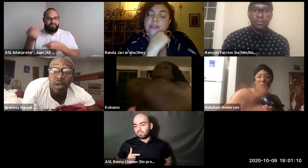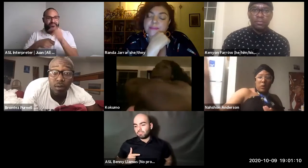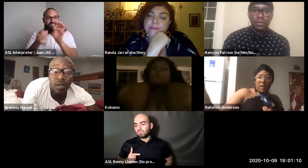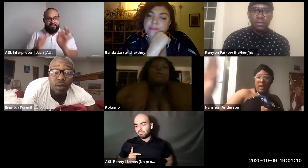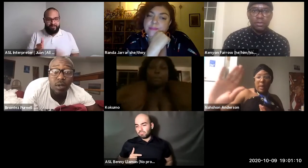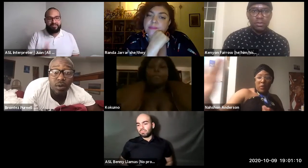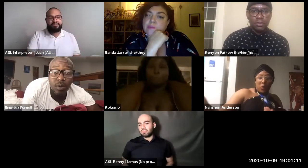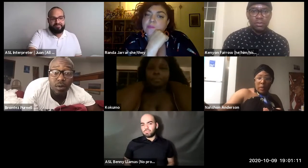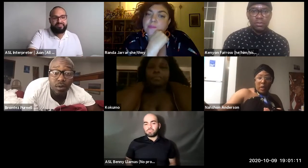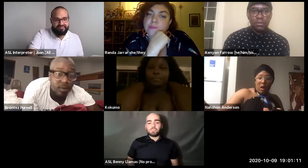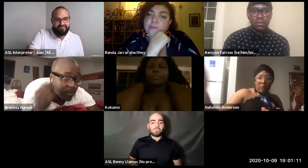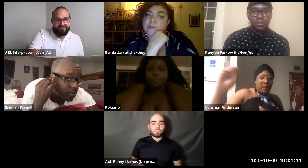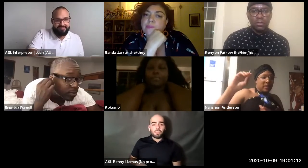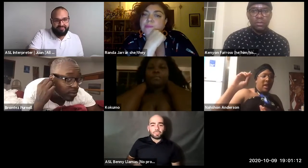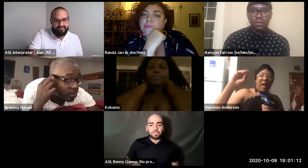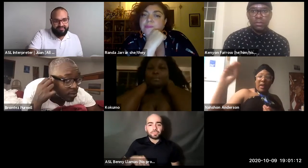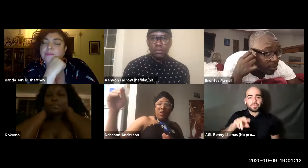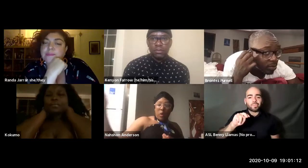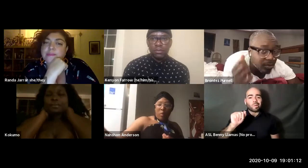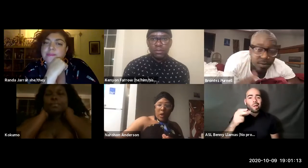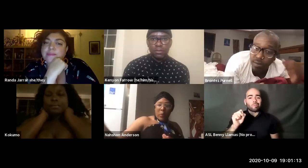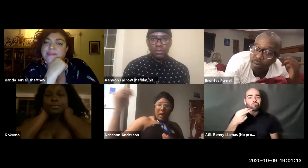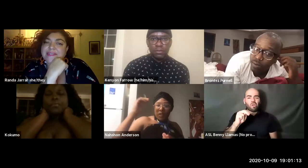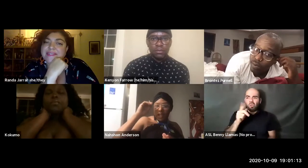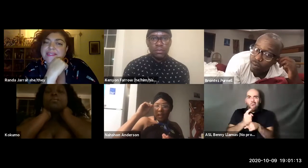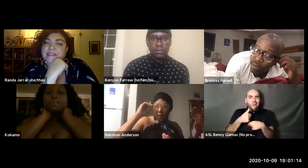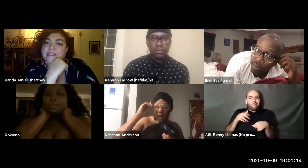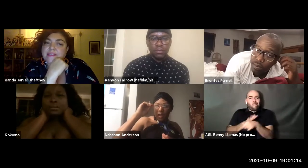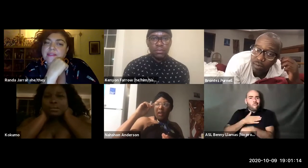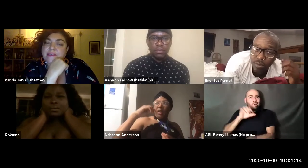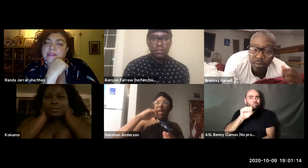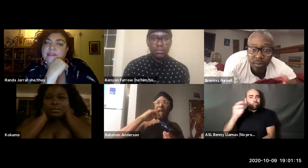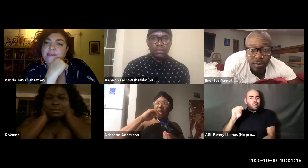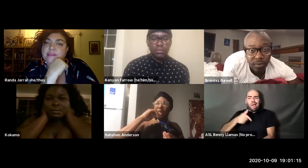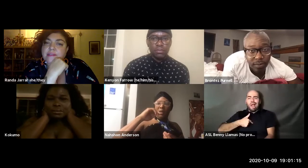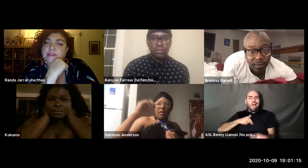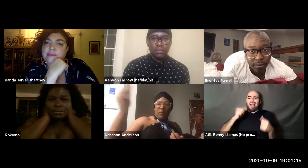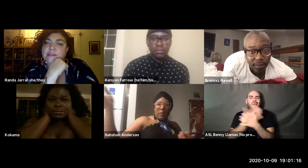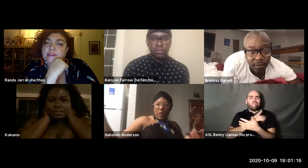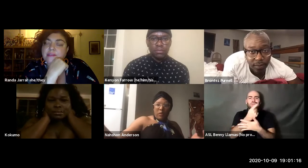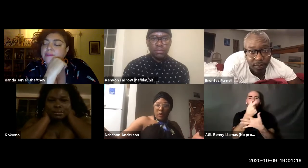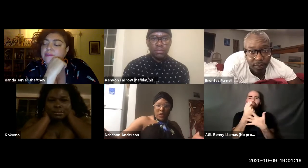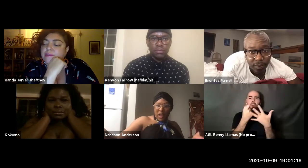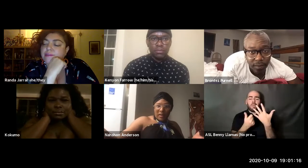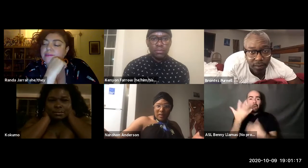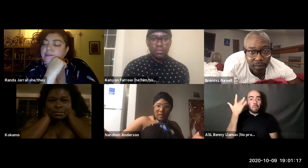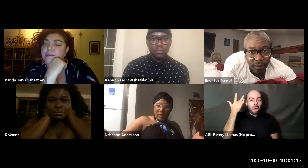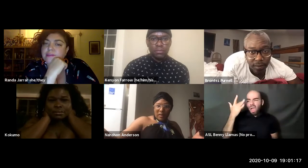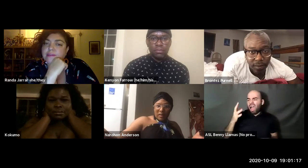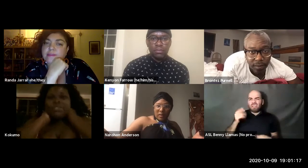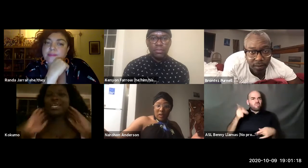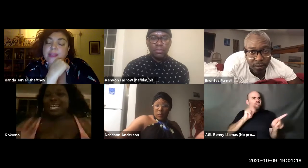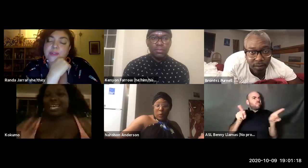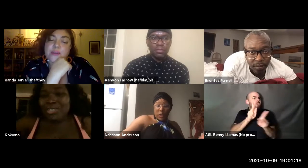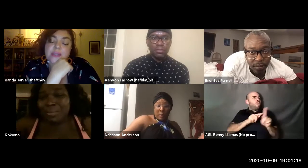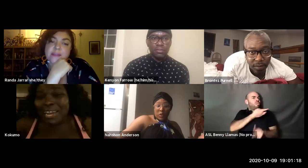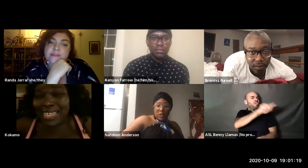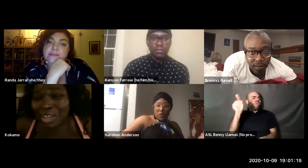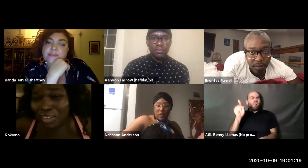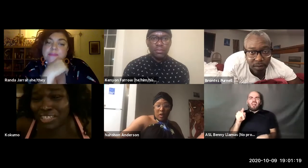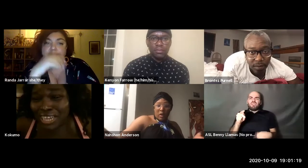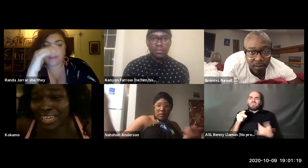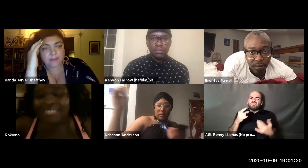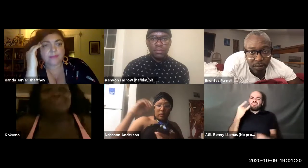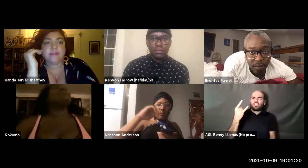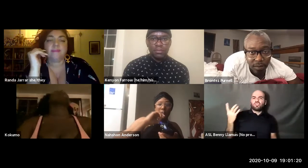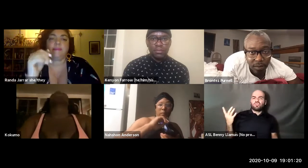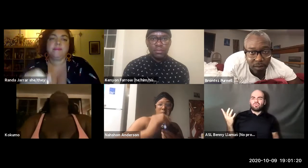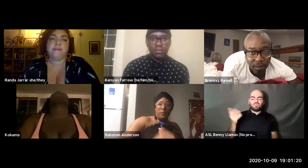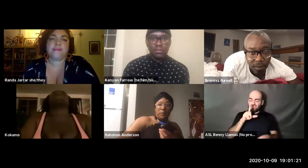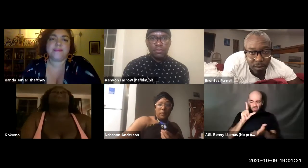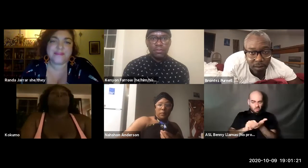Nahshon Anderson: And I've totally cut my social media off because I get to a point where I'm just like, okay, these people. They're full of shit. These people is publishing in studio. Ah.